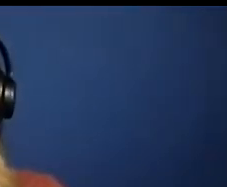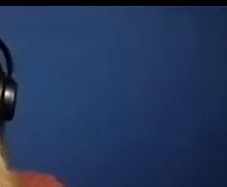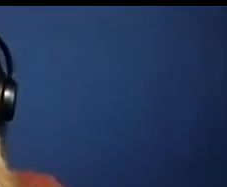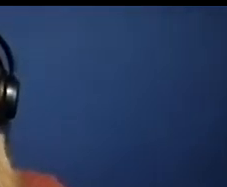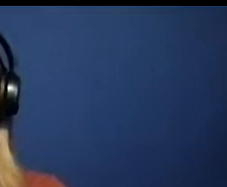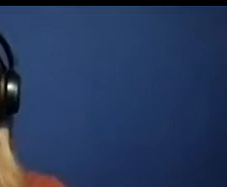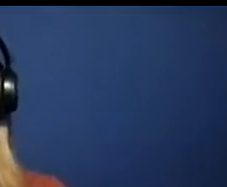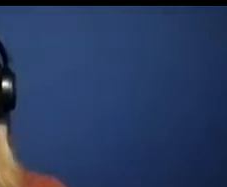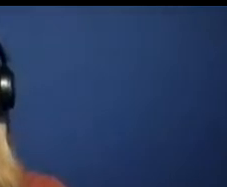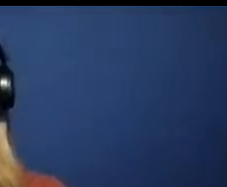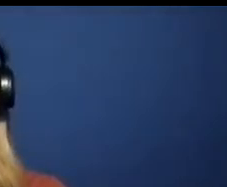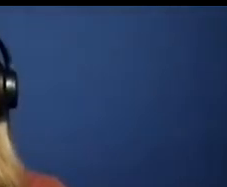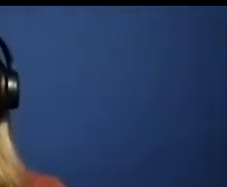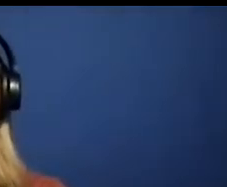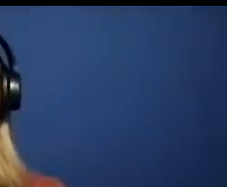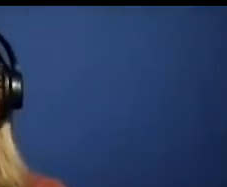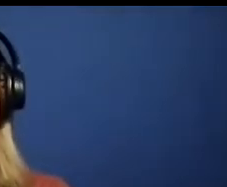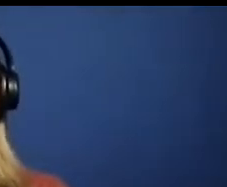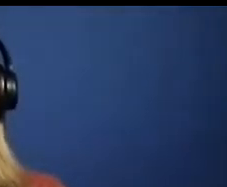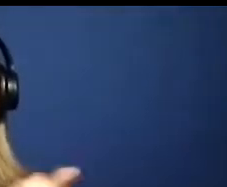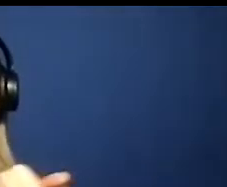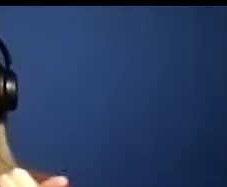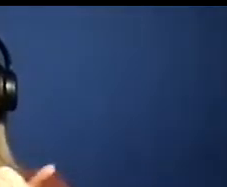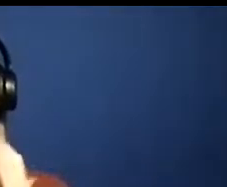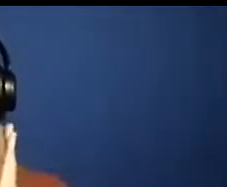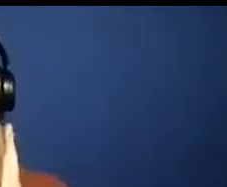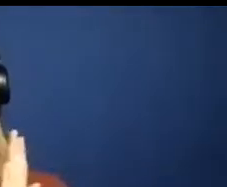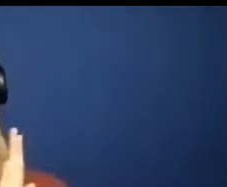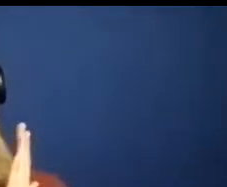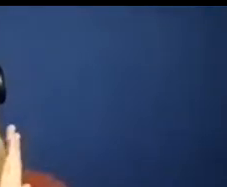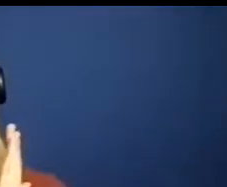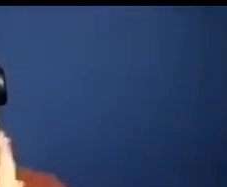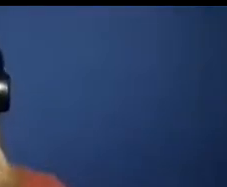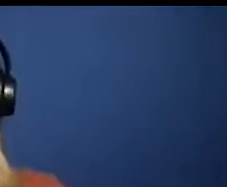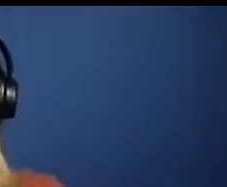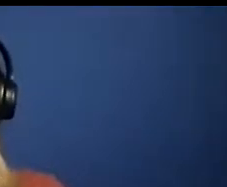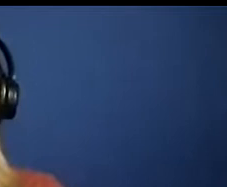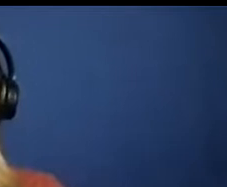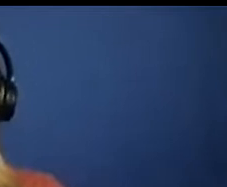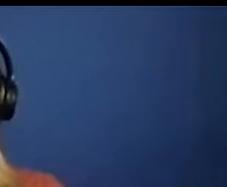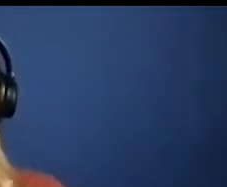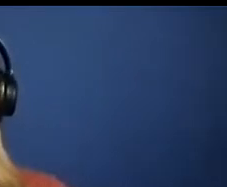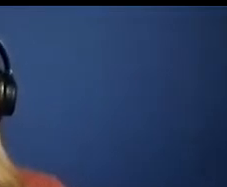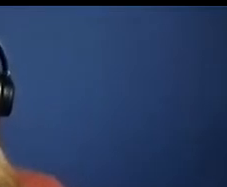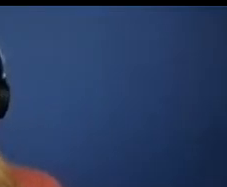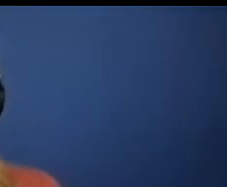presentation about Assistive Technology. Primarily for the home and this presentation is focused